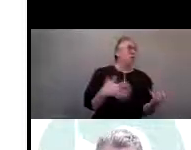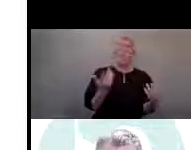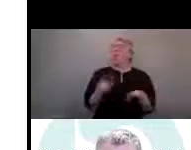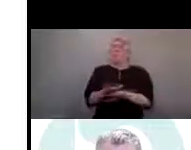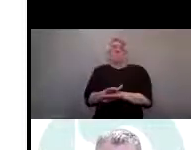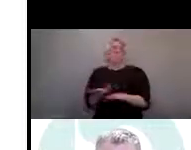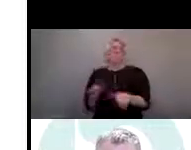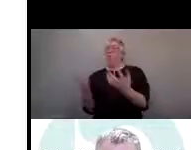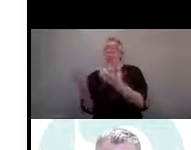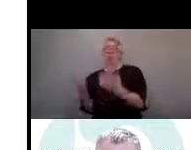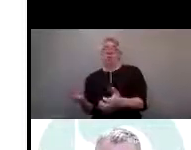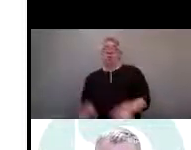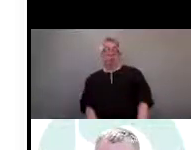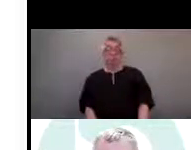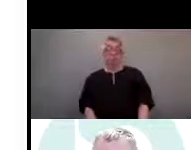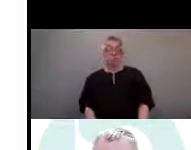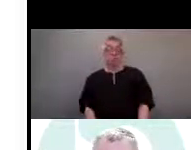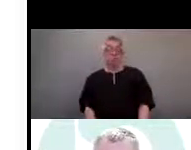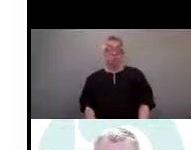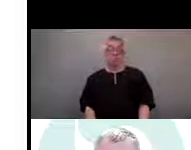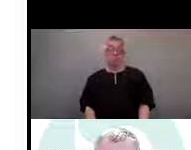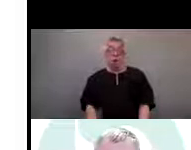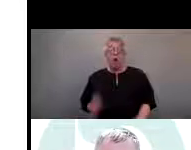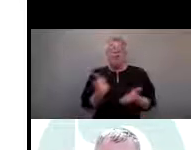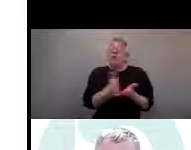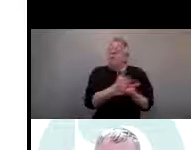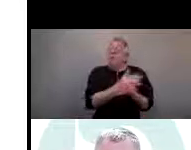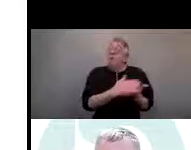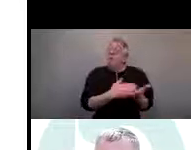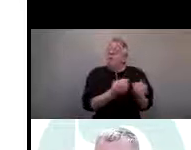. More people, most people, even if they